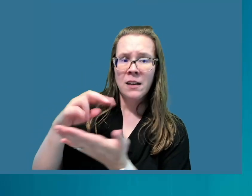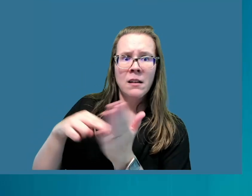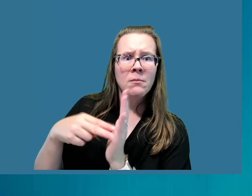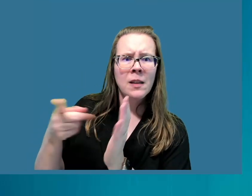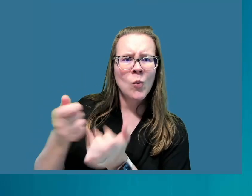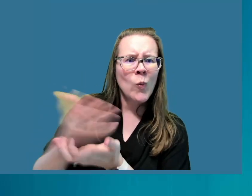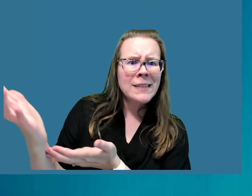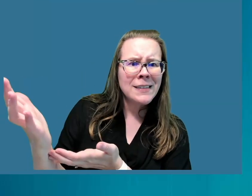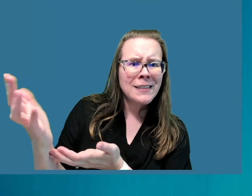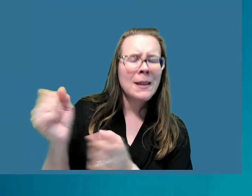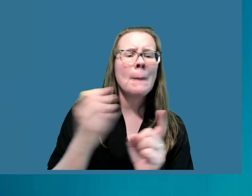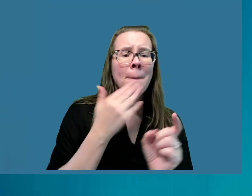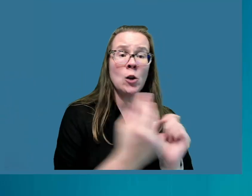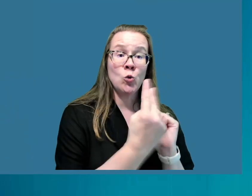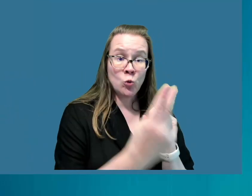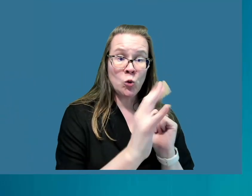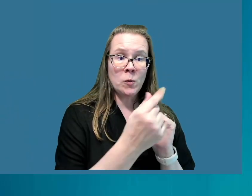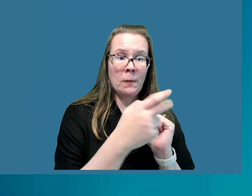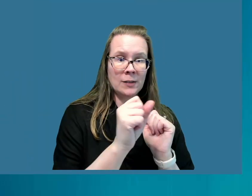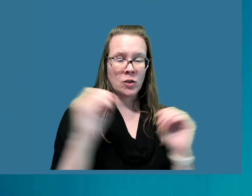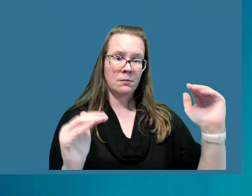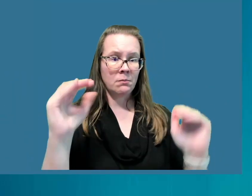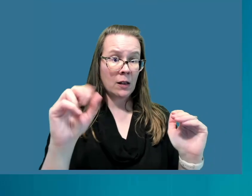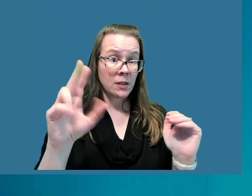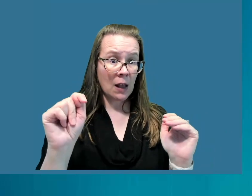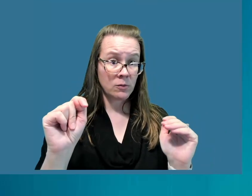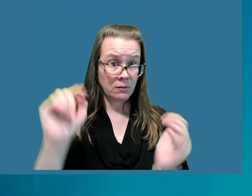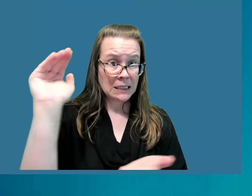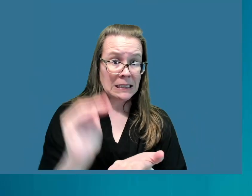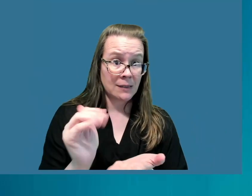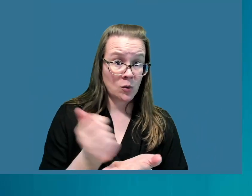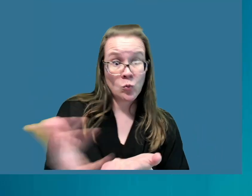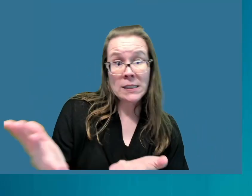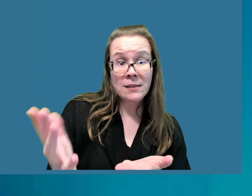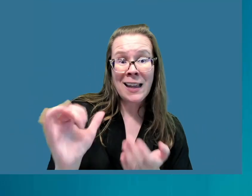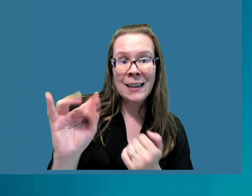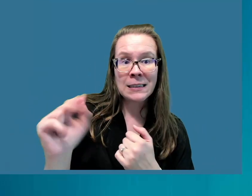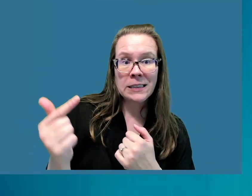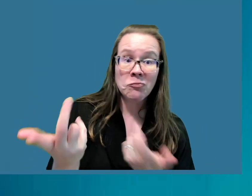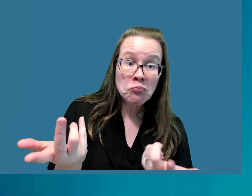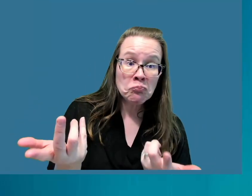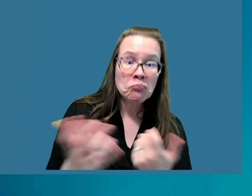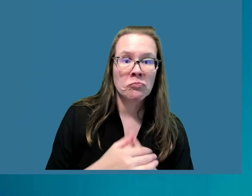feel like it's a good proportion that wastes less icing and makes a better use of my time.